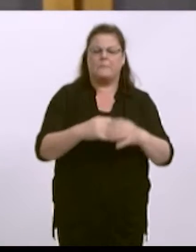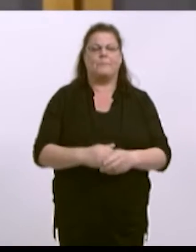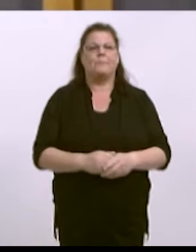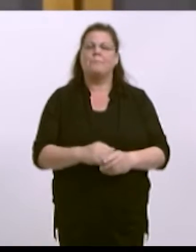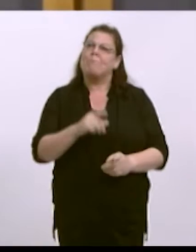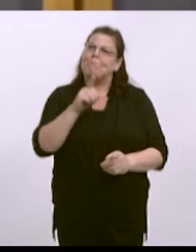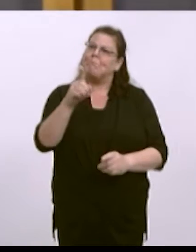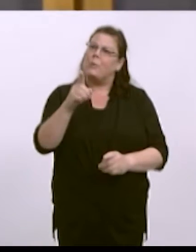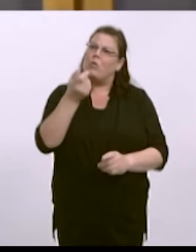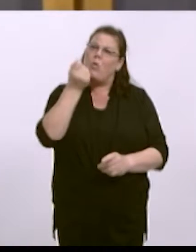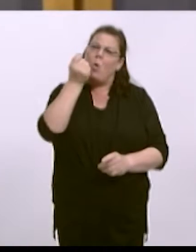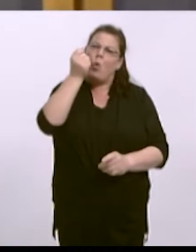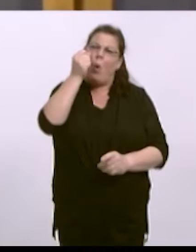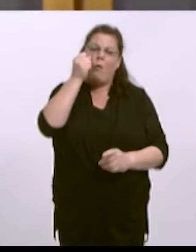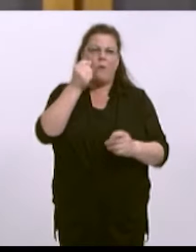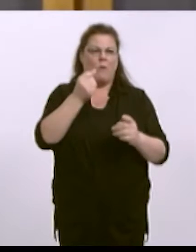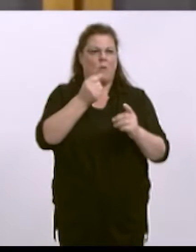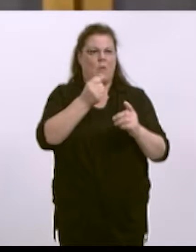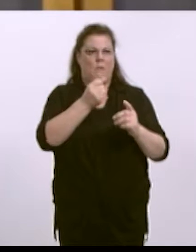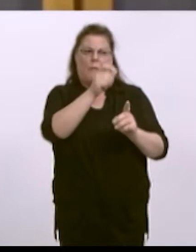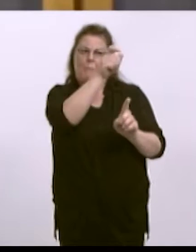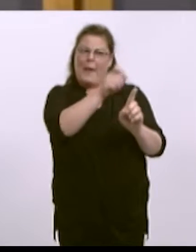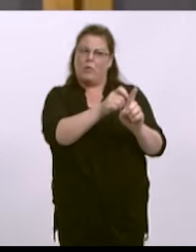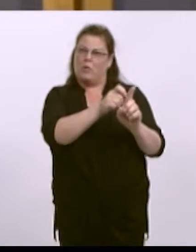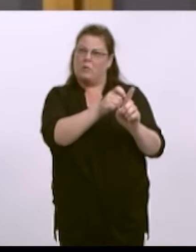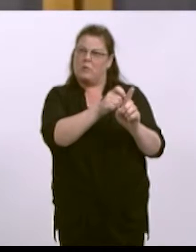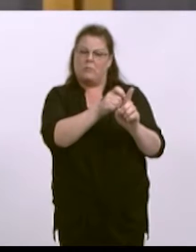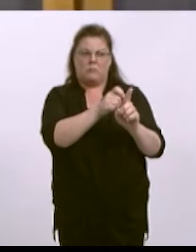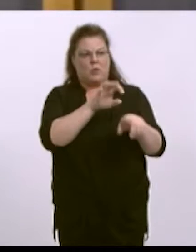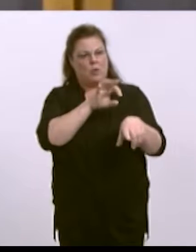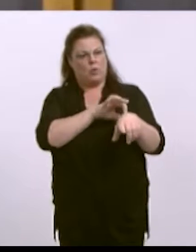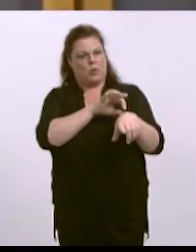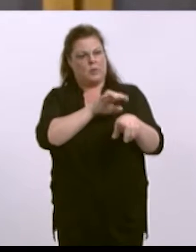he realise that, for every half hour of patient contact that GPs do, they have another half